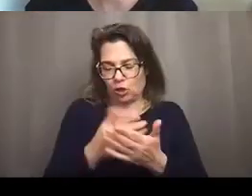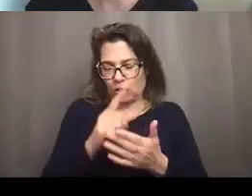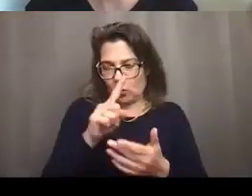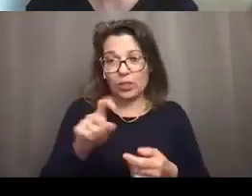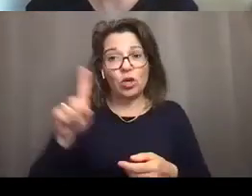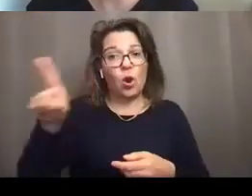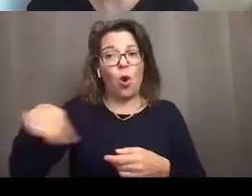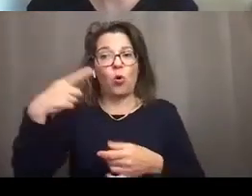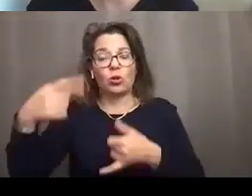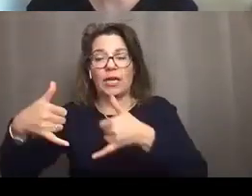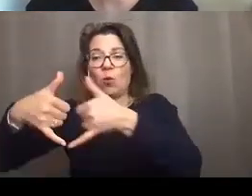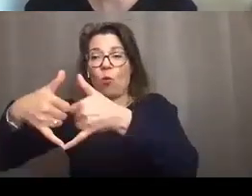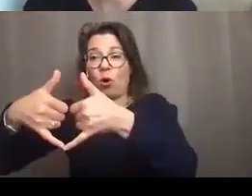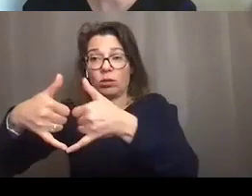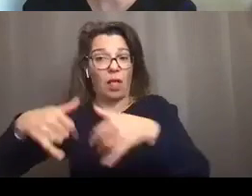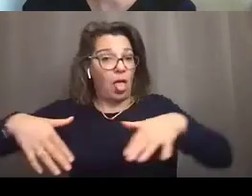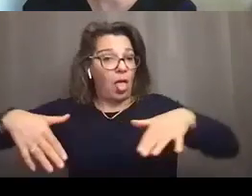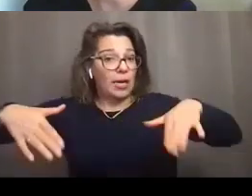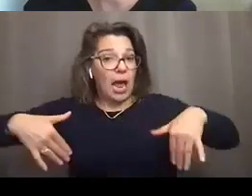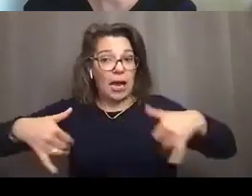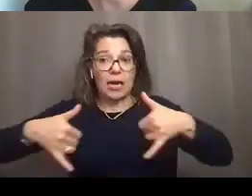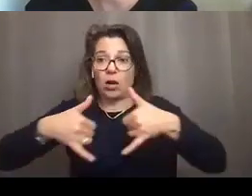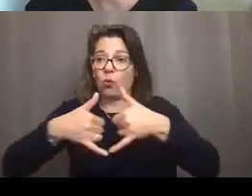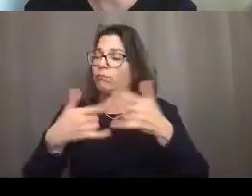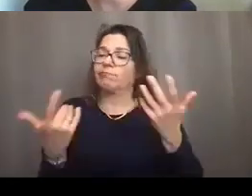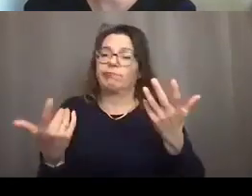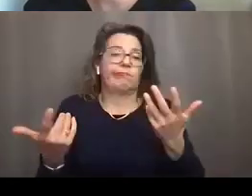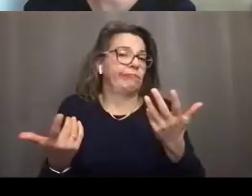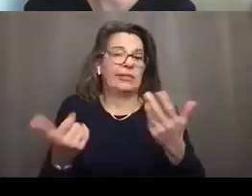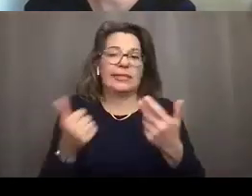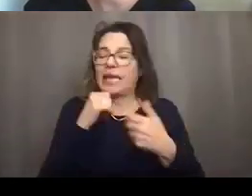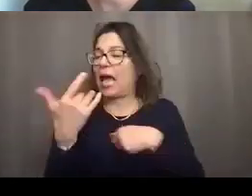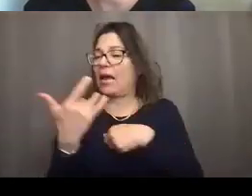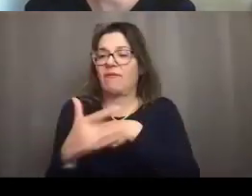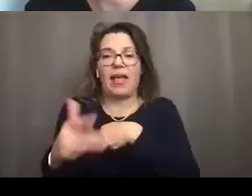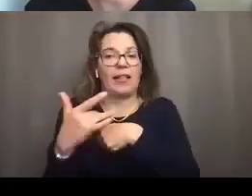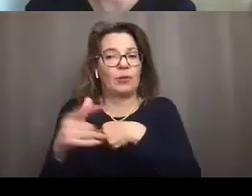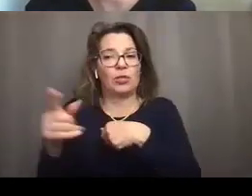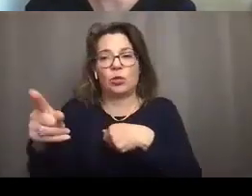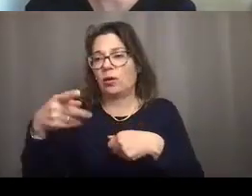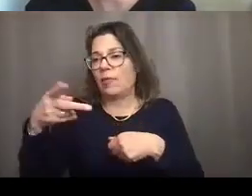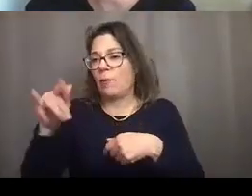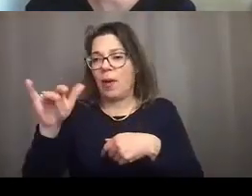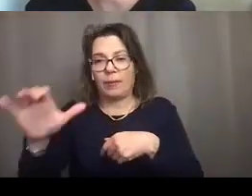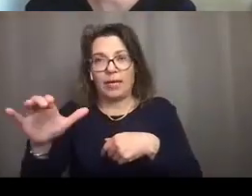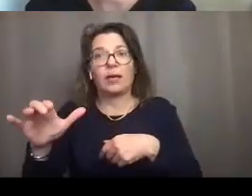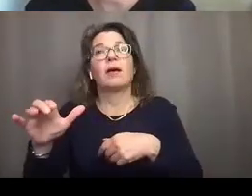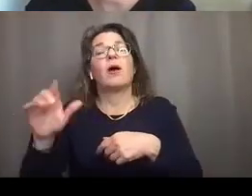So anything that has not been awarded, that's not going to be available out there to the public. RePORTER only has those awards.